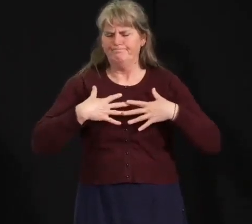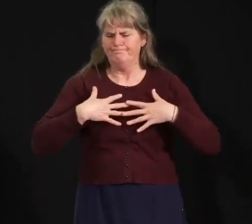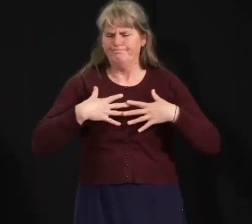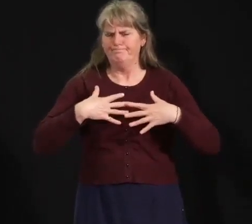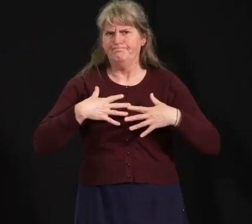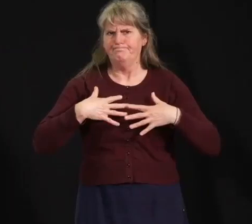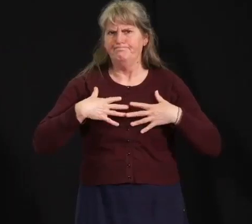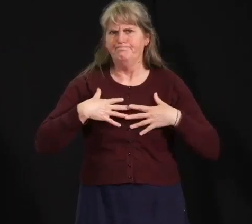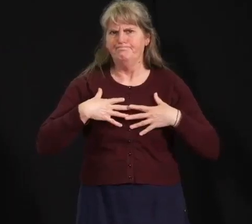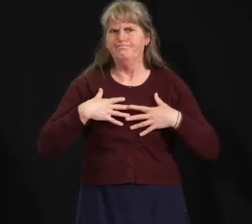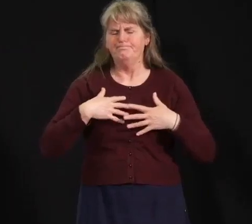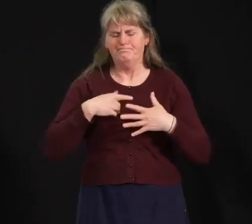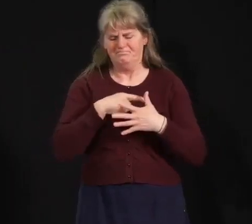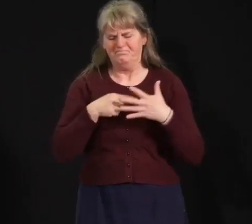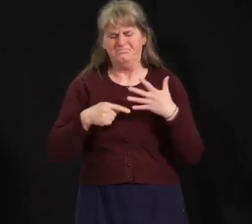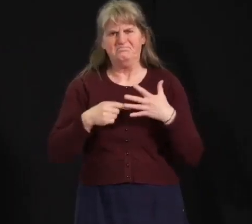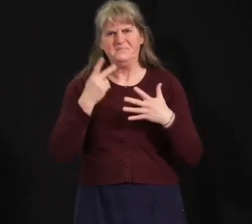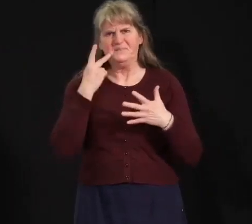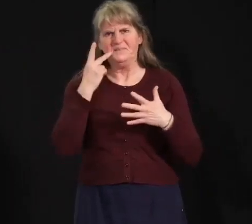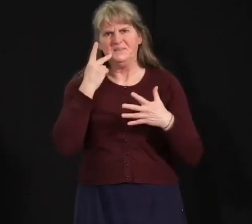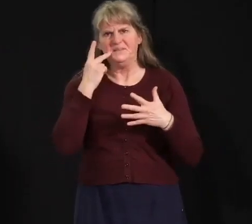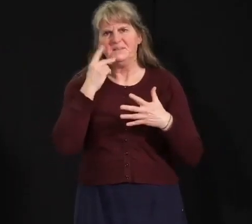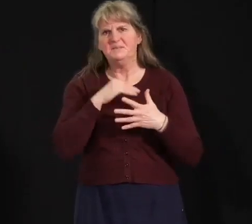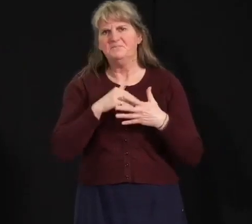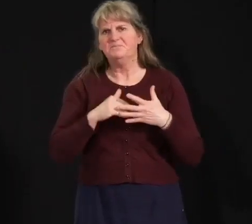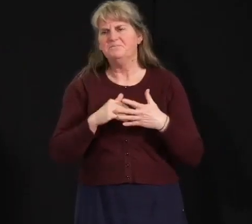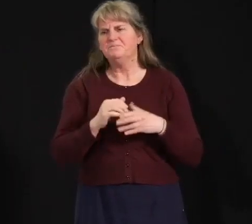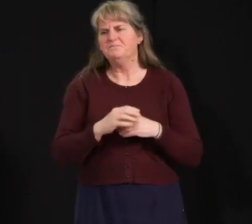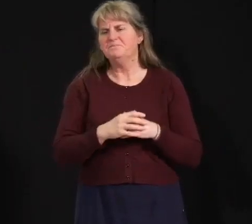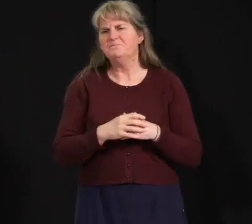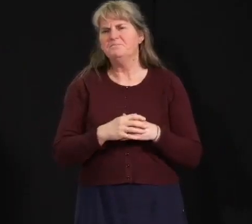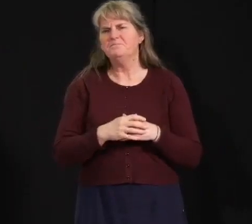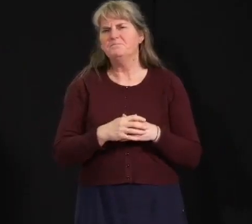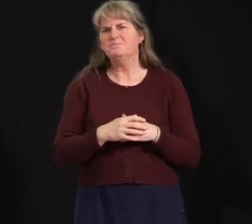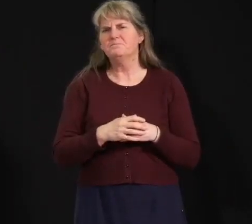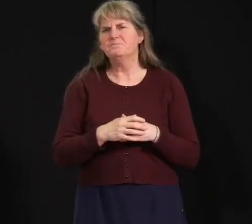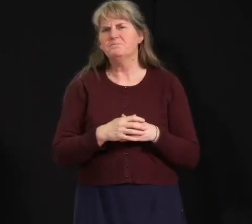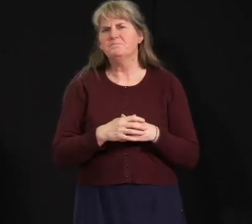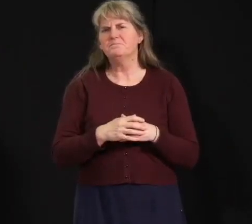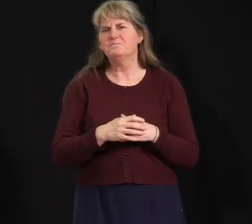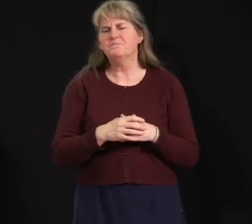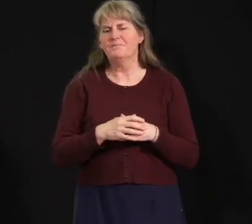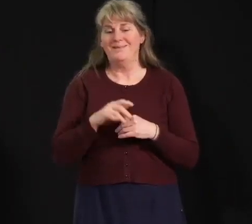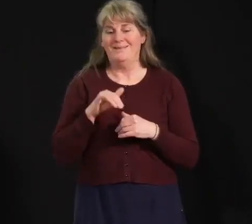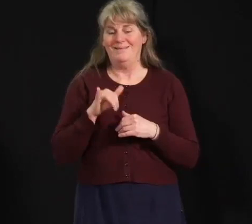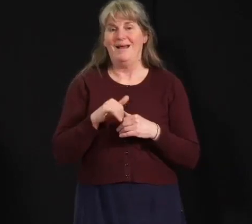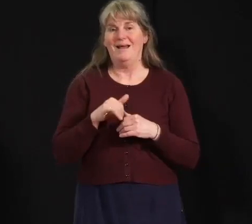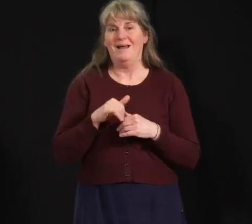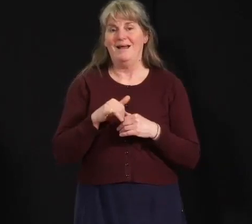So definitely cough, headache, fever.